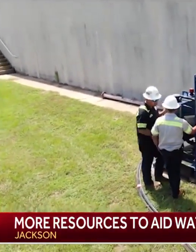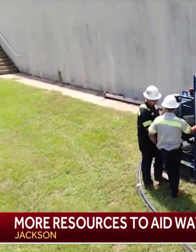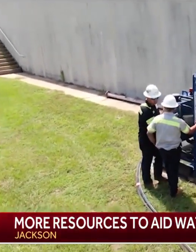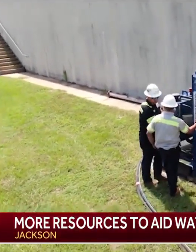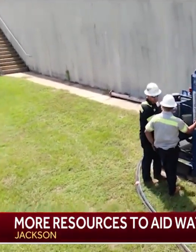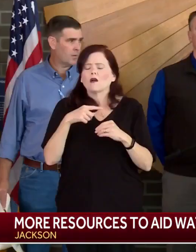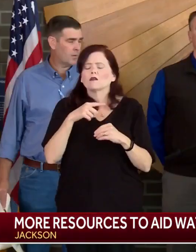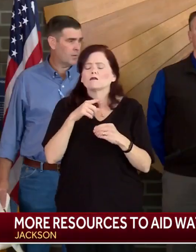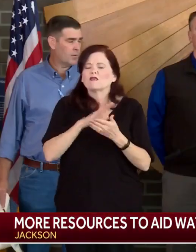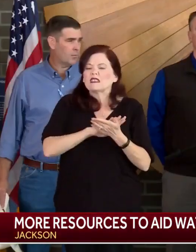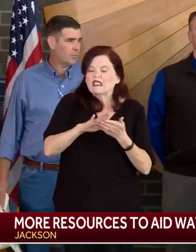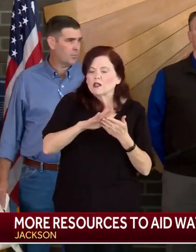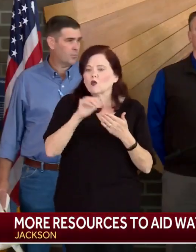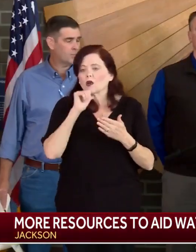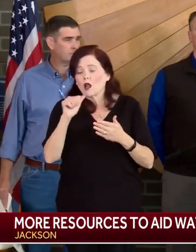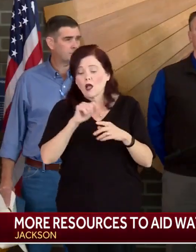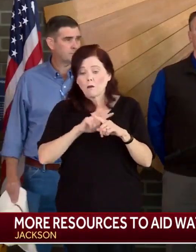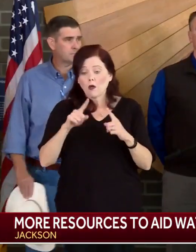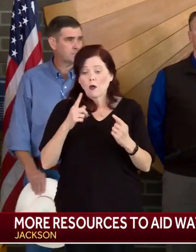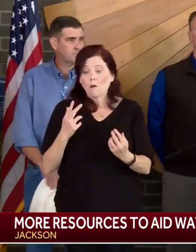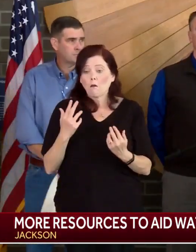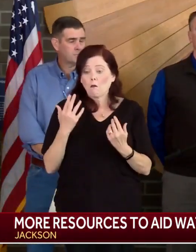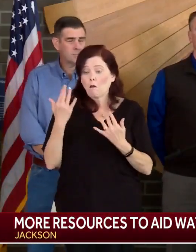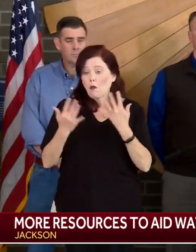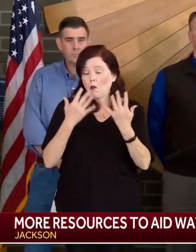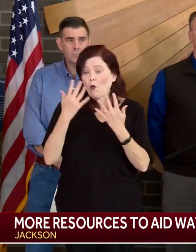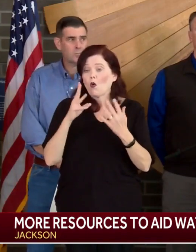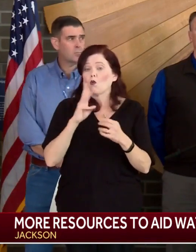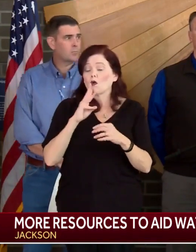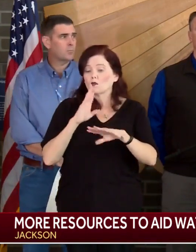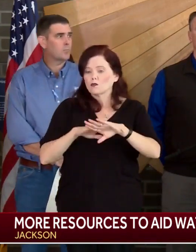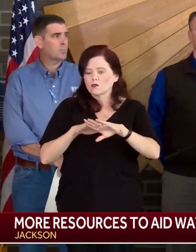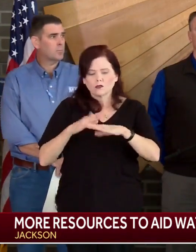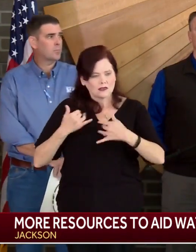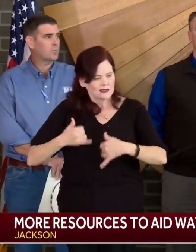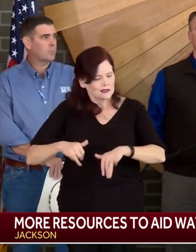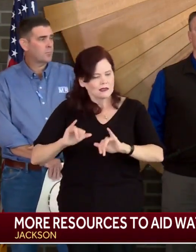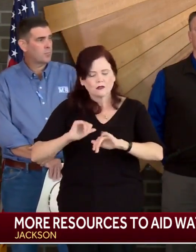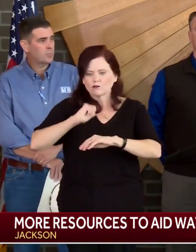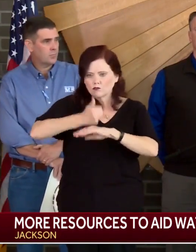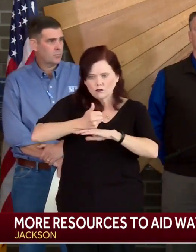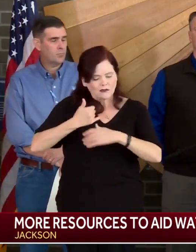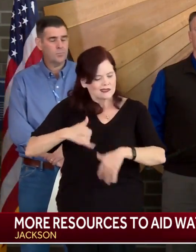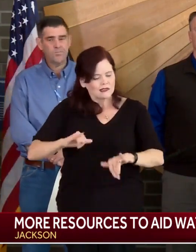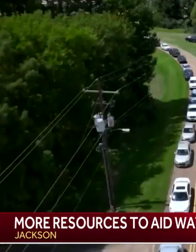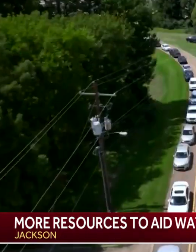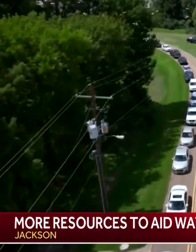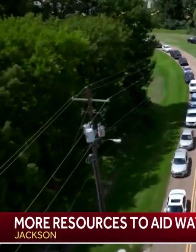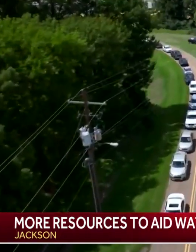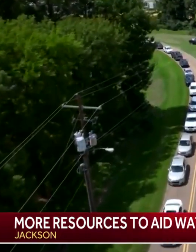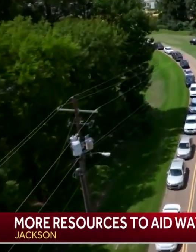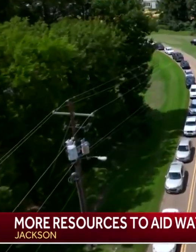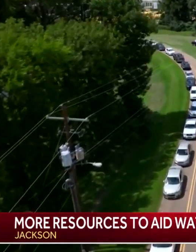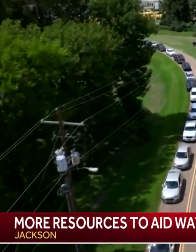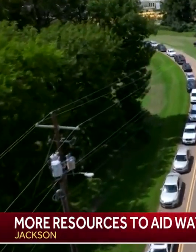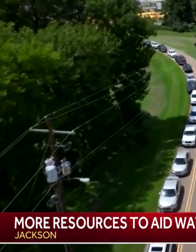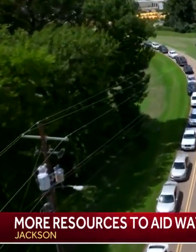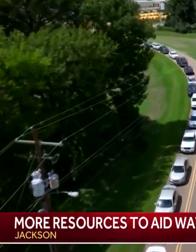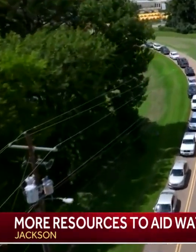WHILE THE QUALITY OF WATER IS INCREASING THE GOVERNOR AGAIN URGED PEOPLE NOT TO DRINK THE WATER AND NOT TO USE IT TO BRUSH THEIR TEETH.